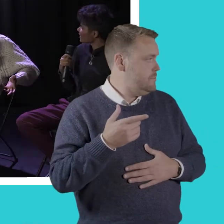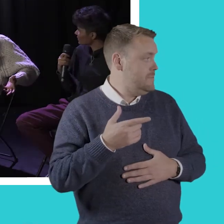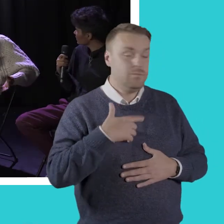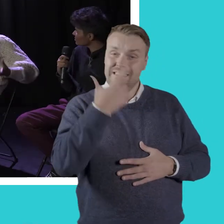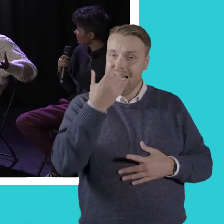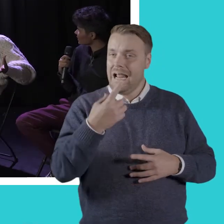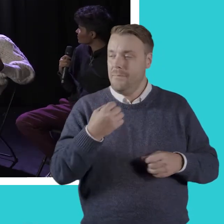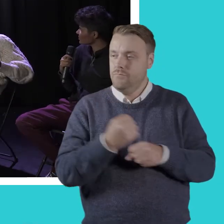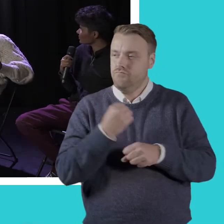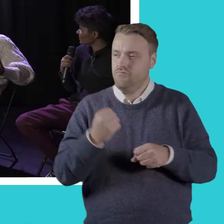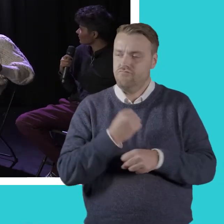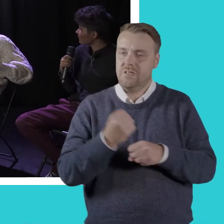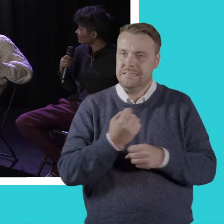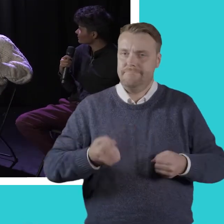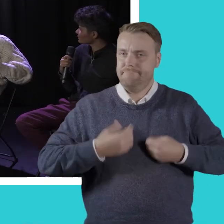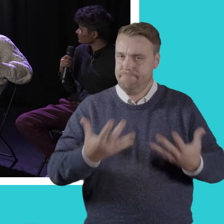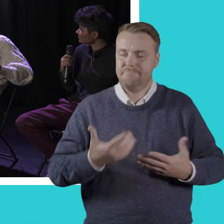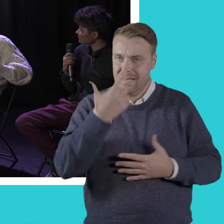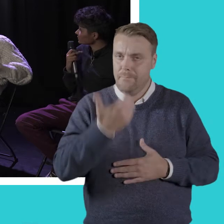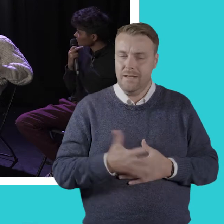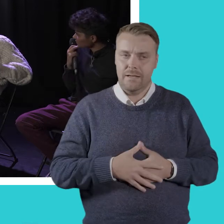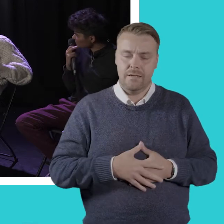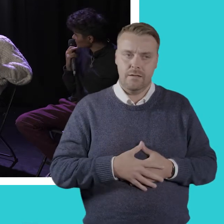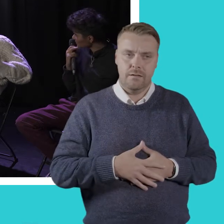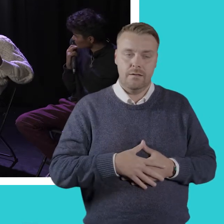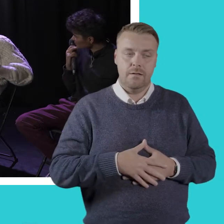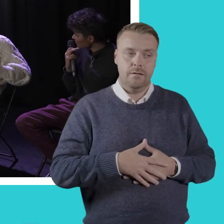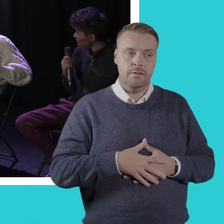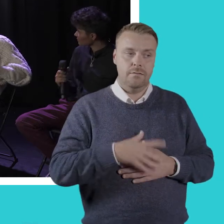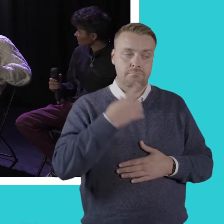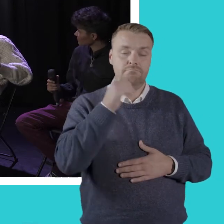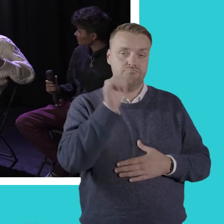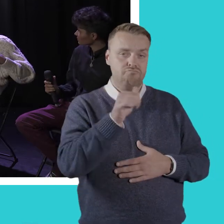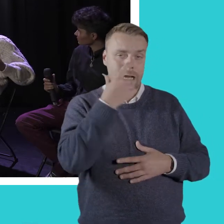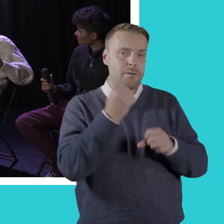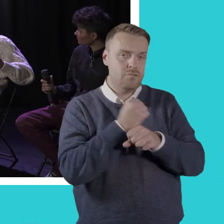Yeah hugely very transformative. I think something that I've kind of really thought about in the past few years especially with my